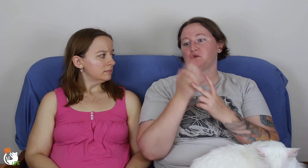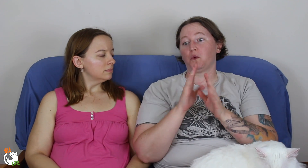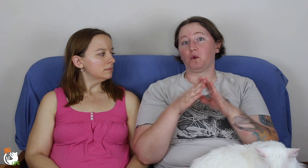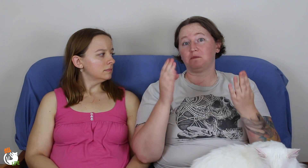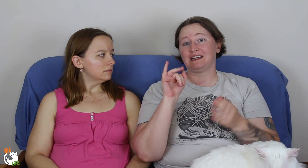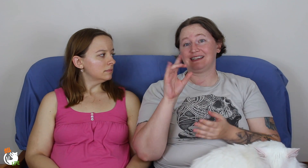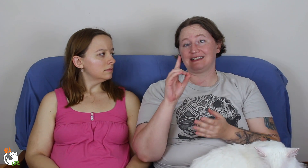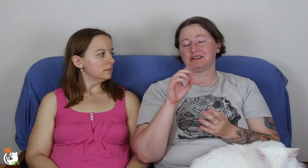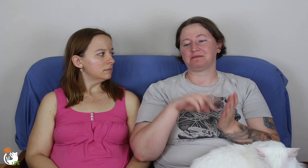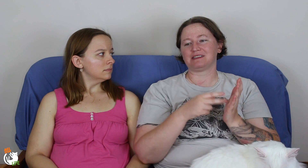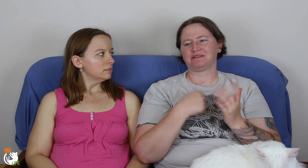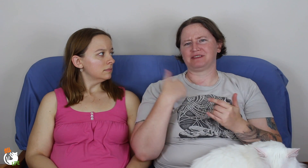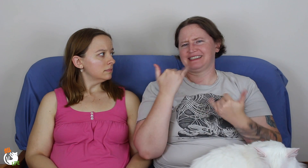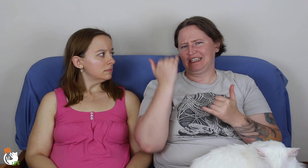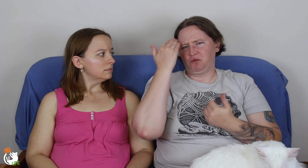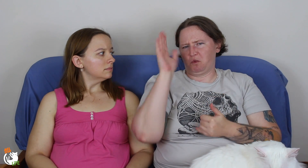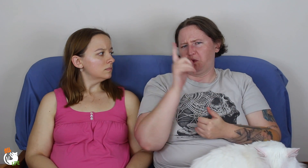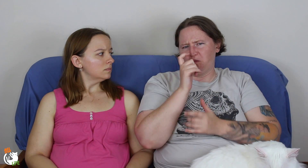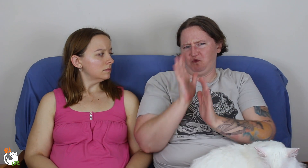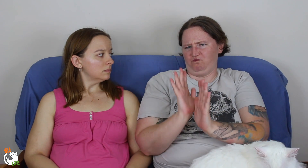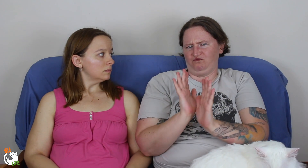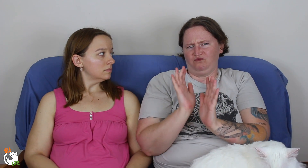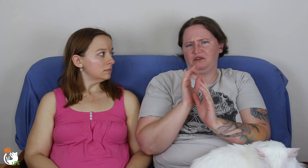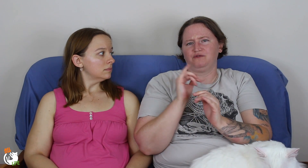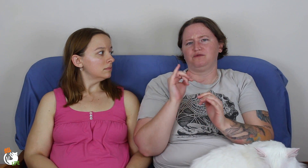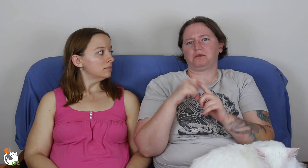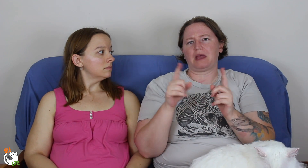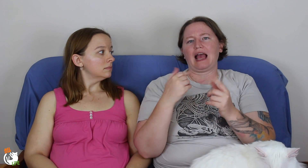Now, with open ID, that means you still don't know who the person is